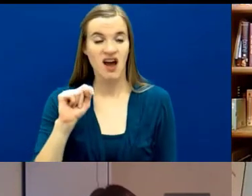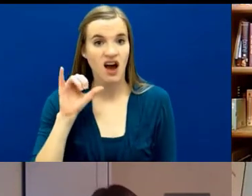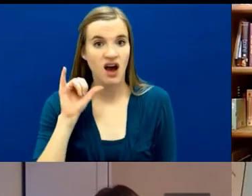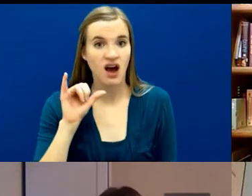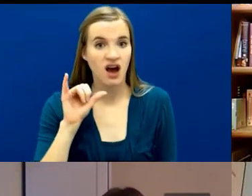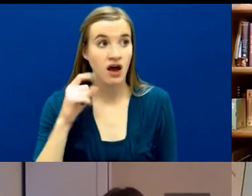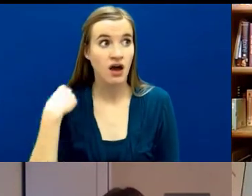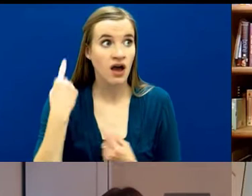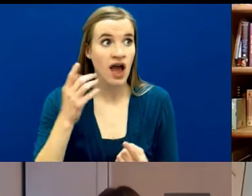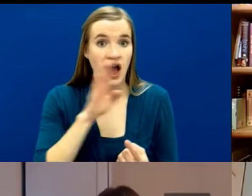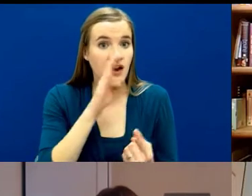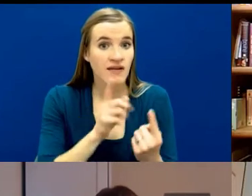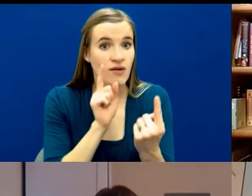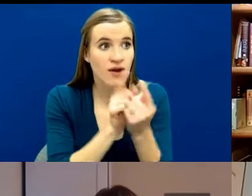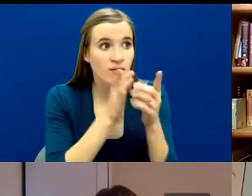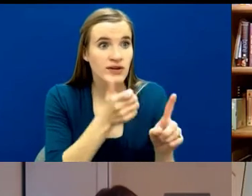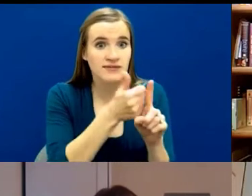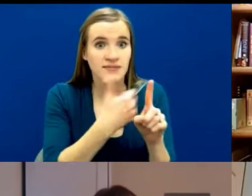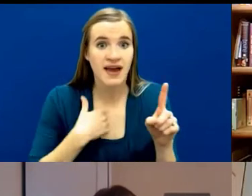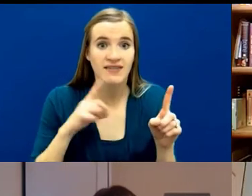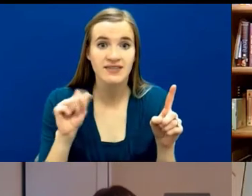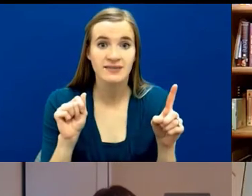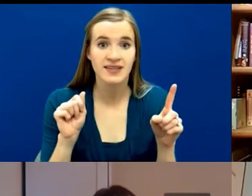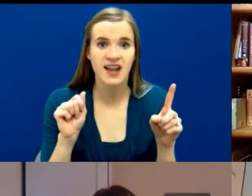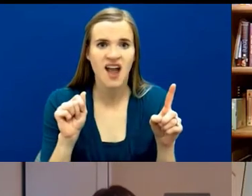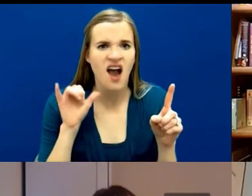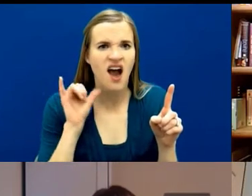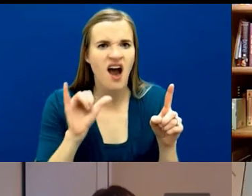disabilities, just like myself fighting for their rights. And so I was, both my